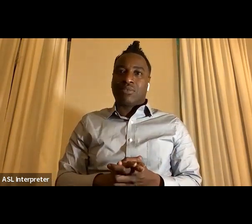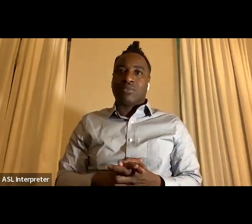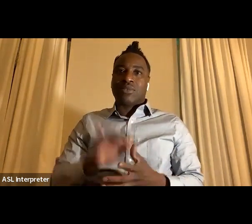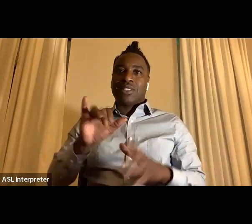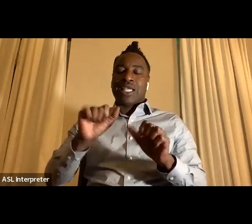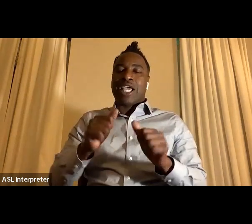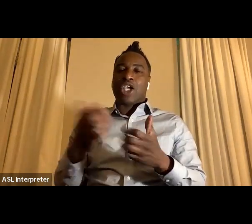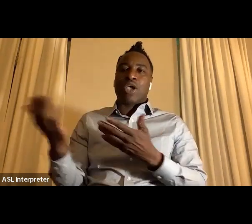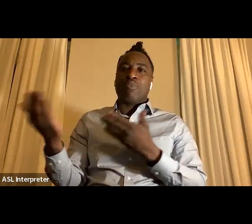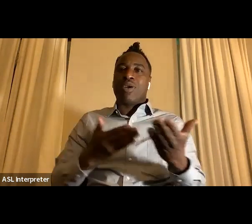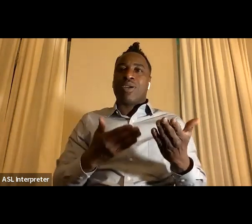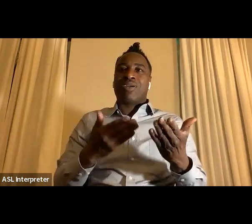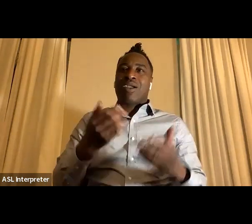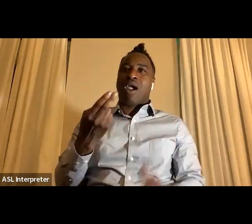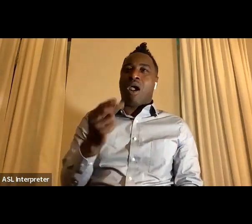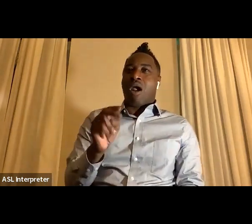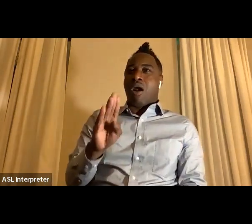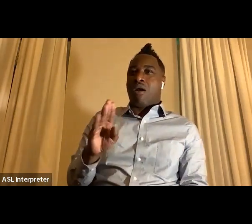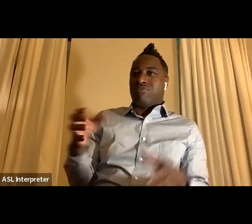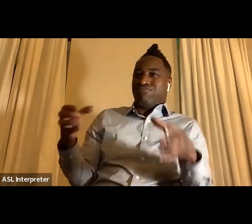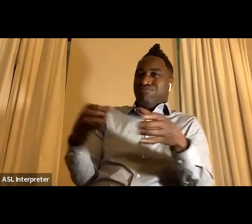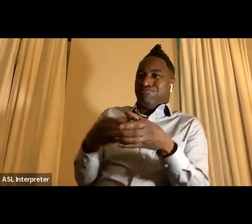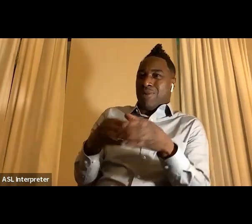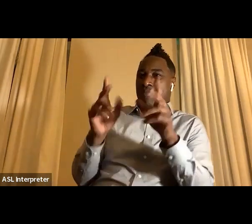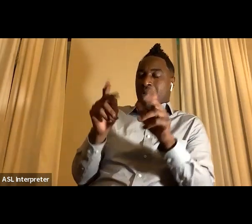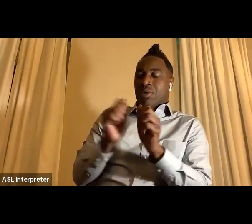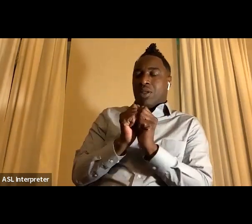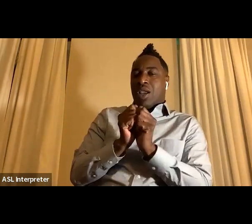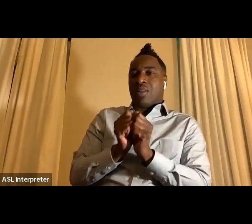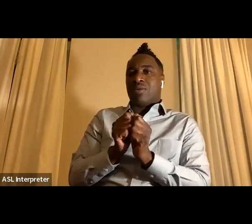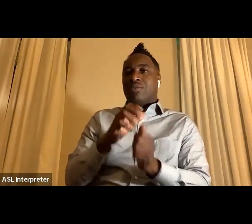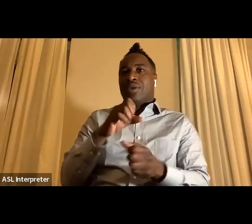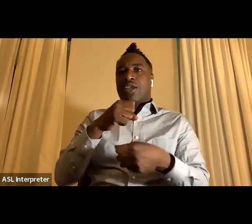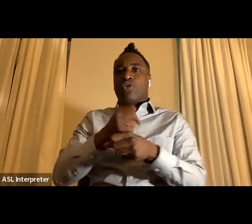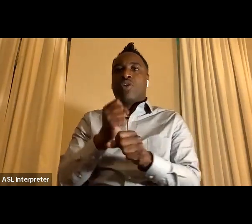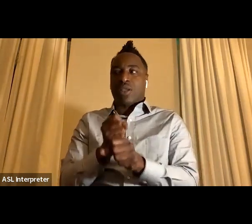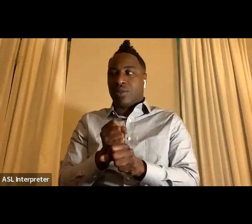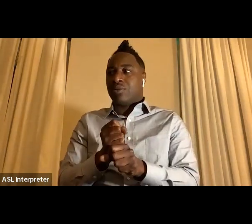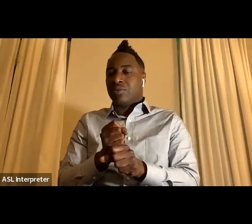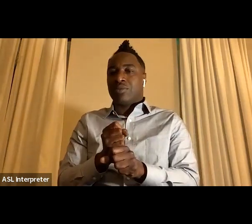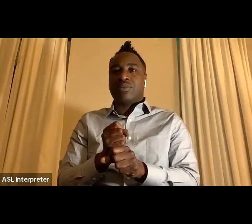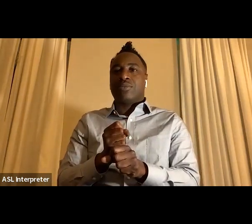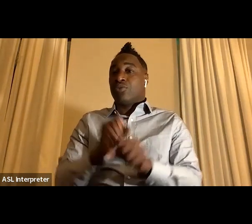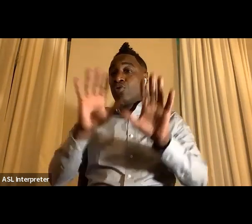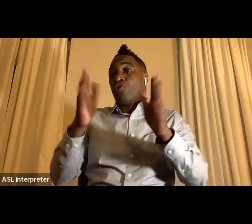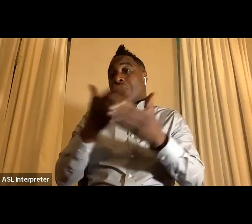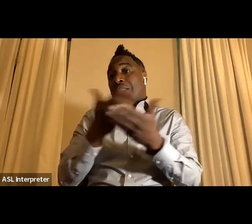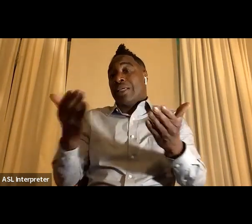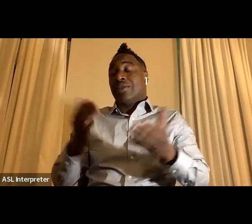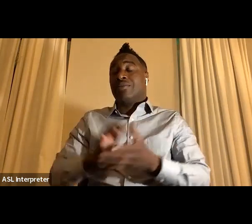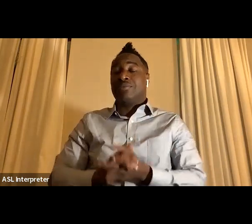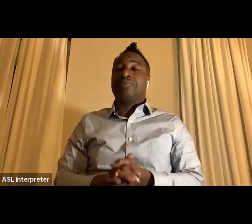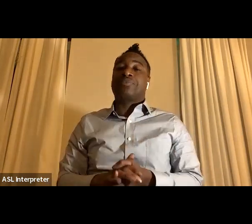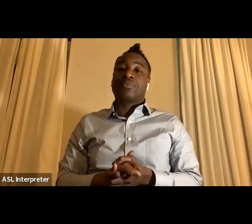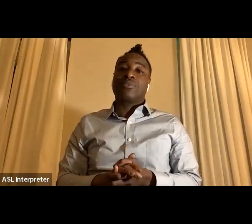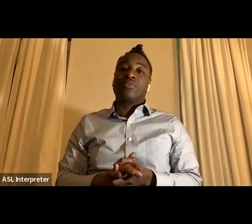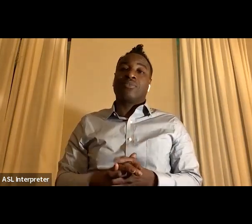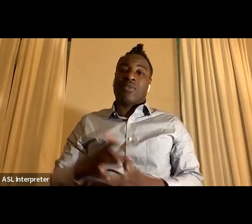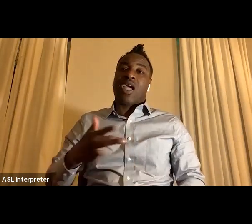hub of people together and I can just create these wonders. So I feel like that's what's needed, like a creative, a.